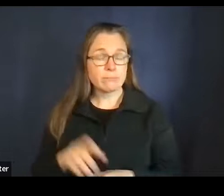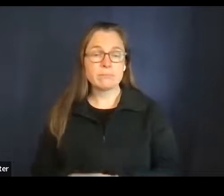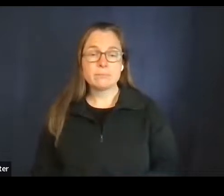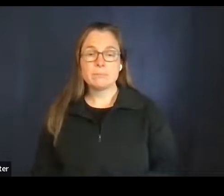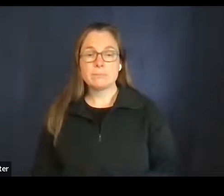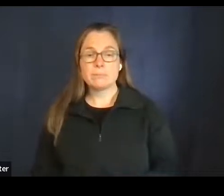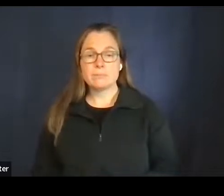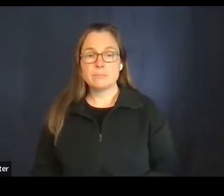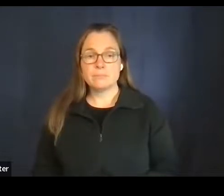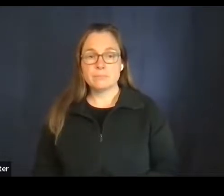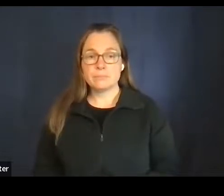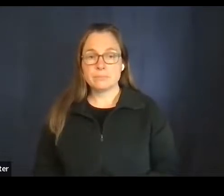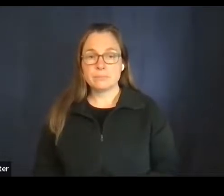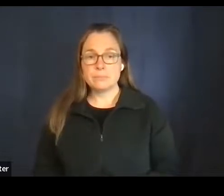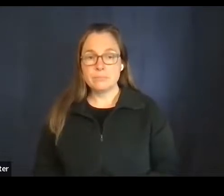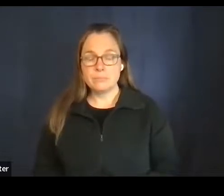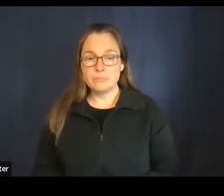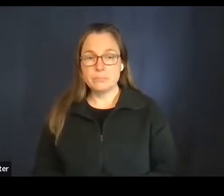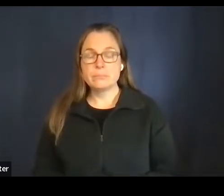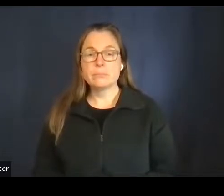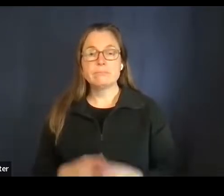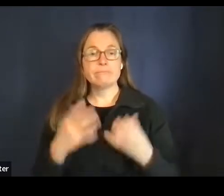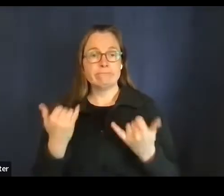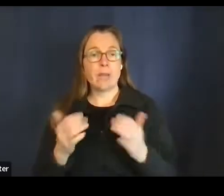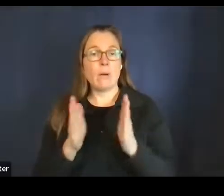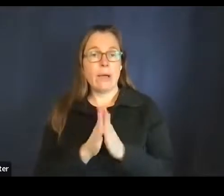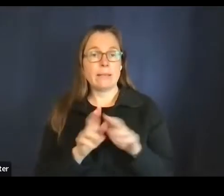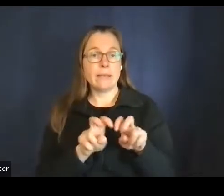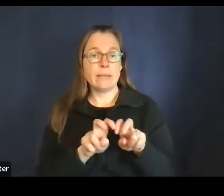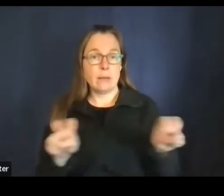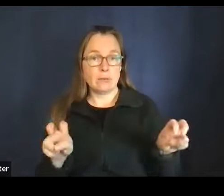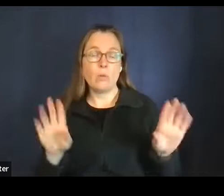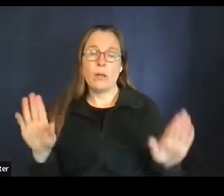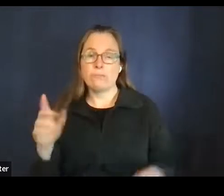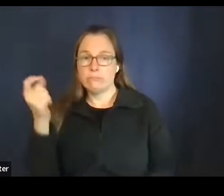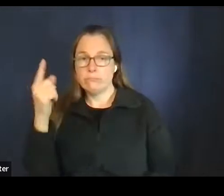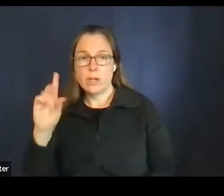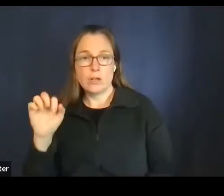So we are asking council to approve...The Charter requires Council approval of